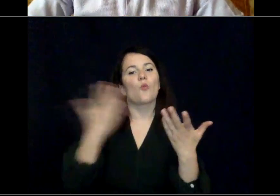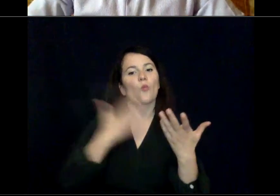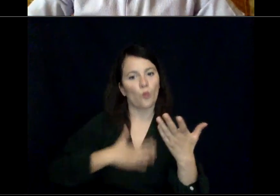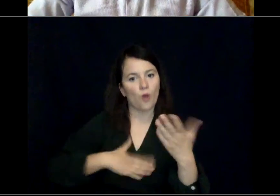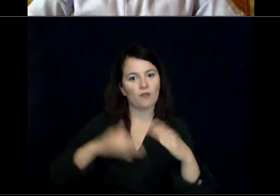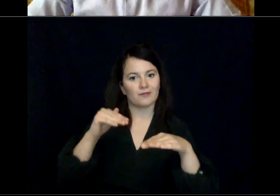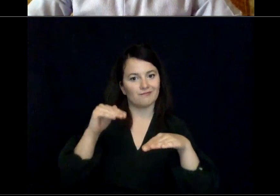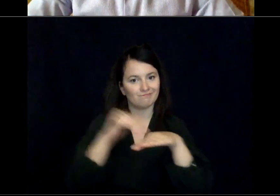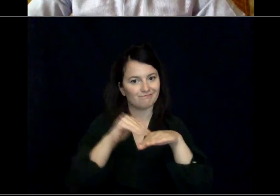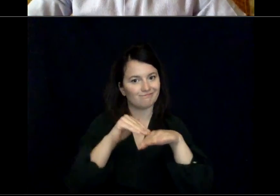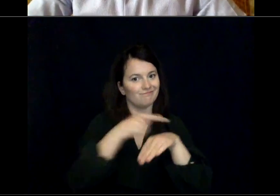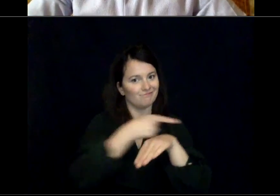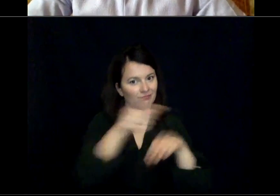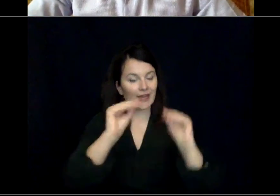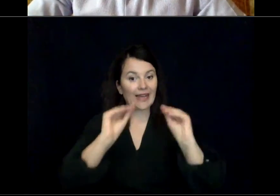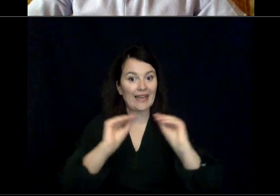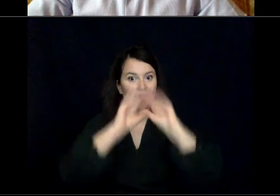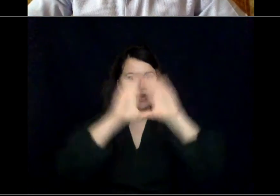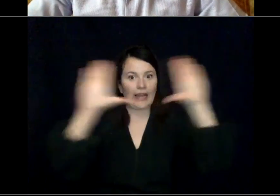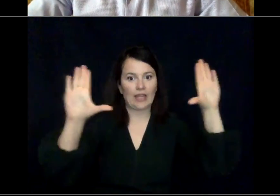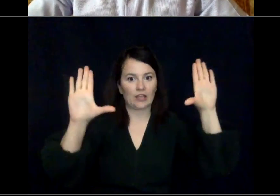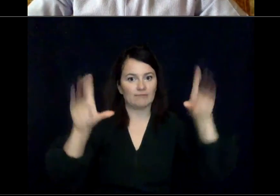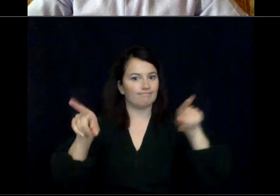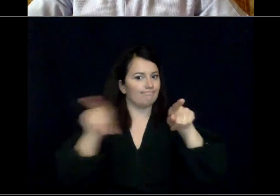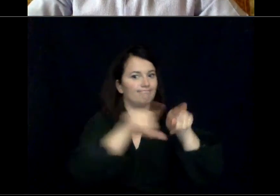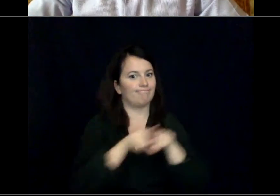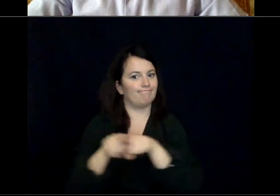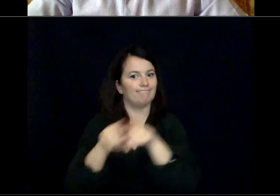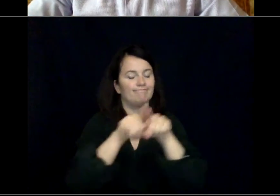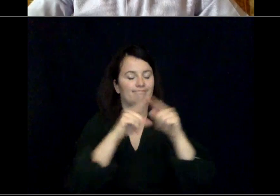Now, let's give the floor to Luk for the emergency fund